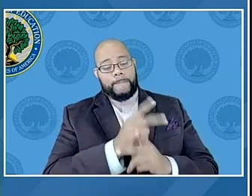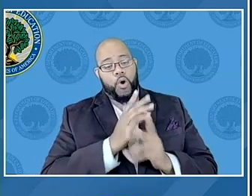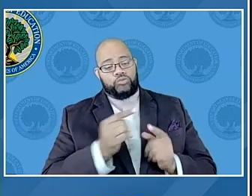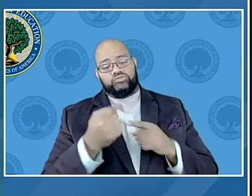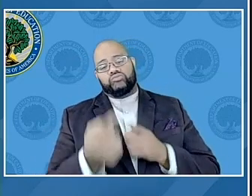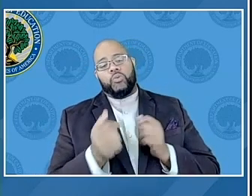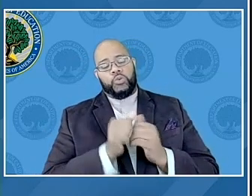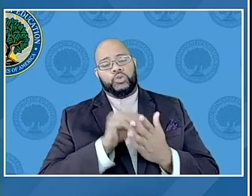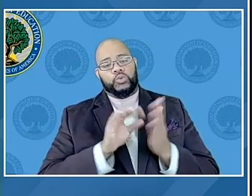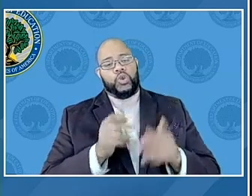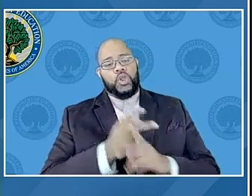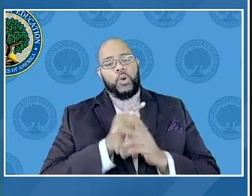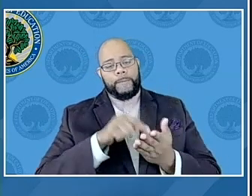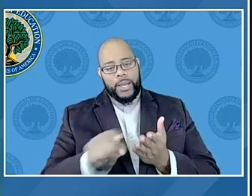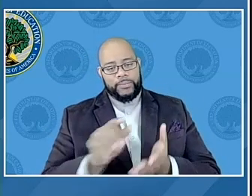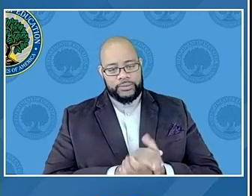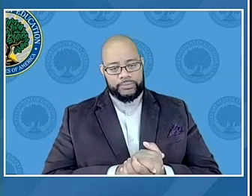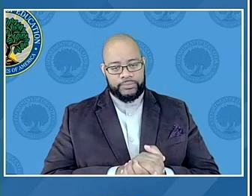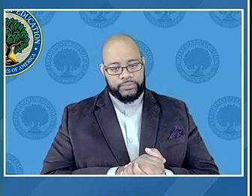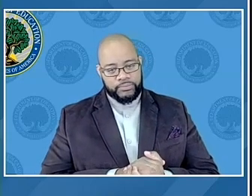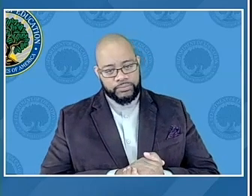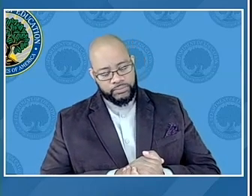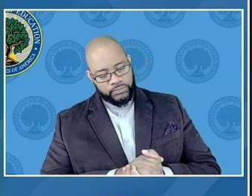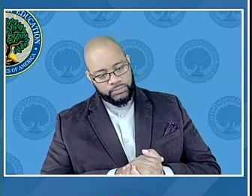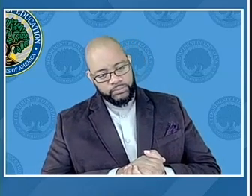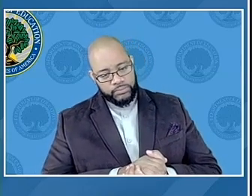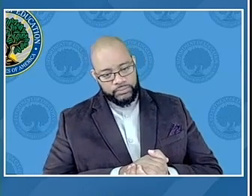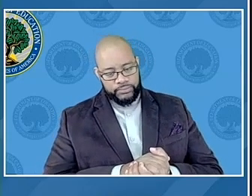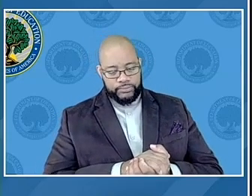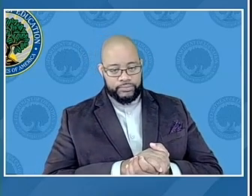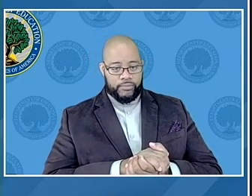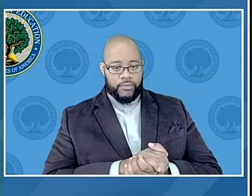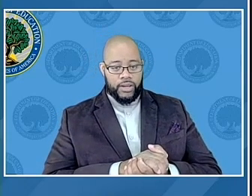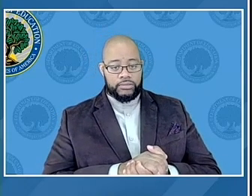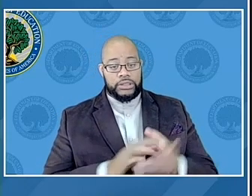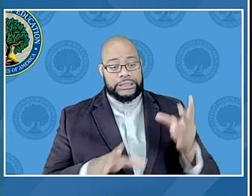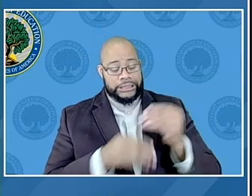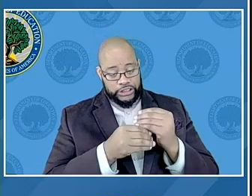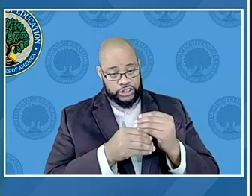payments. In addition, there have been a